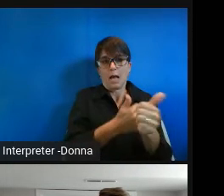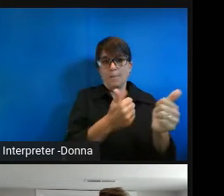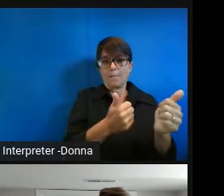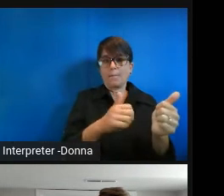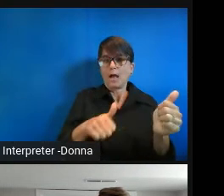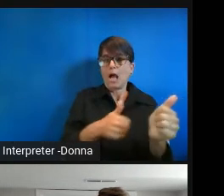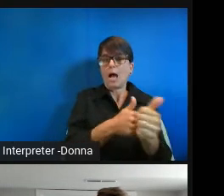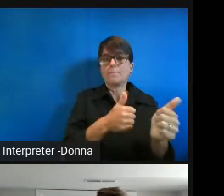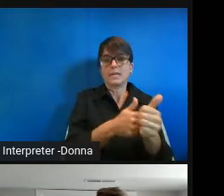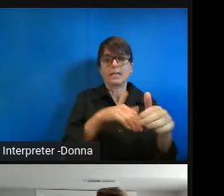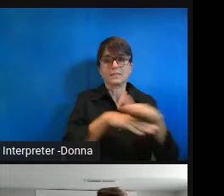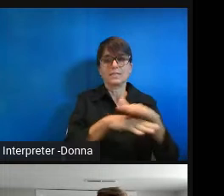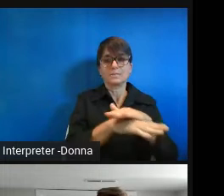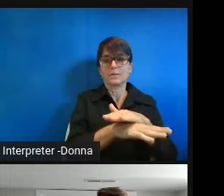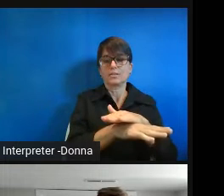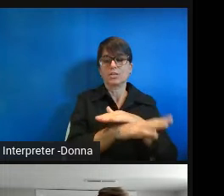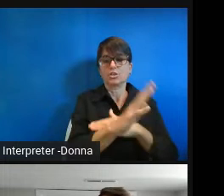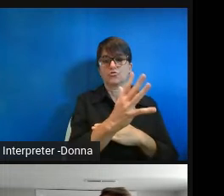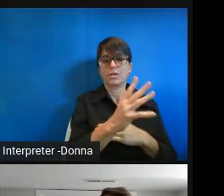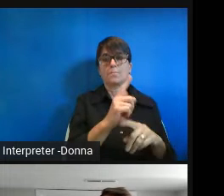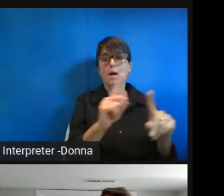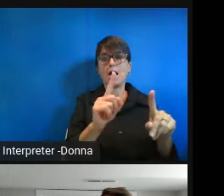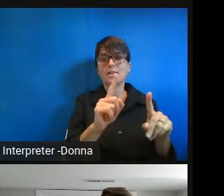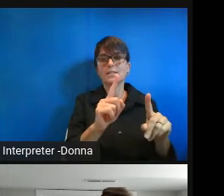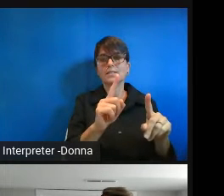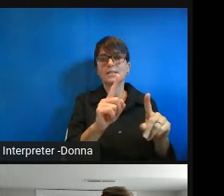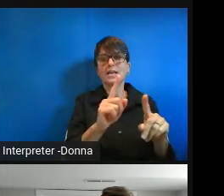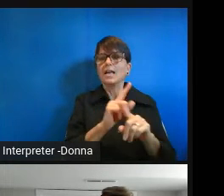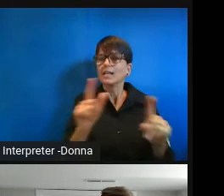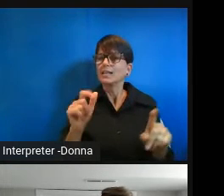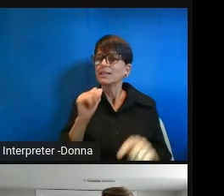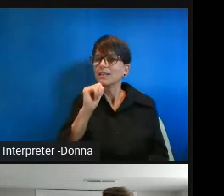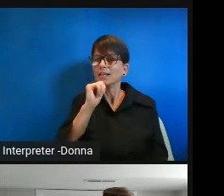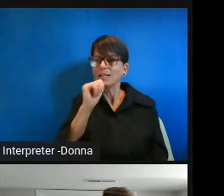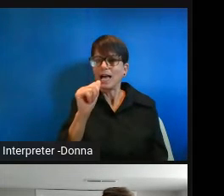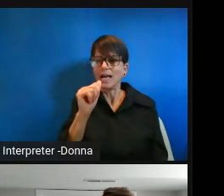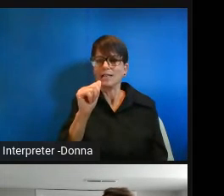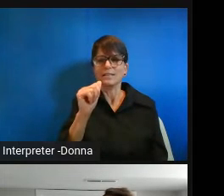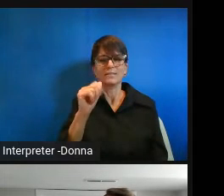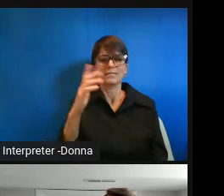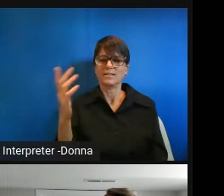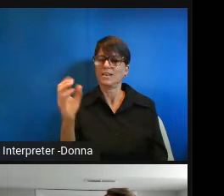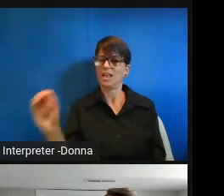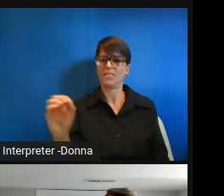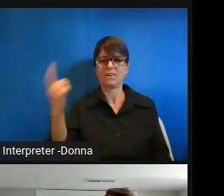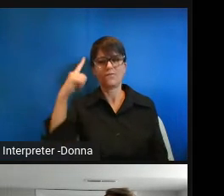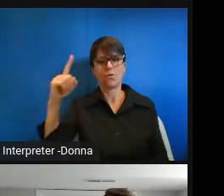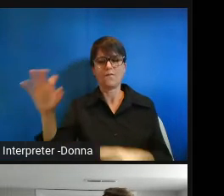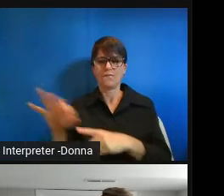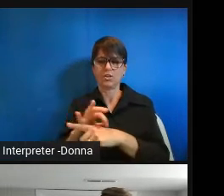Ultimately, HTML with a sprinkle of CSS, then some JavaScript. This is the ideal order of operation when it comes